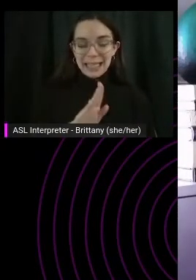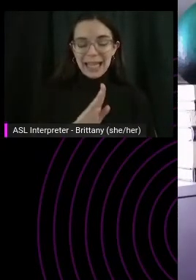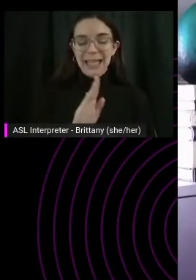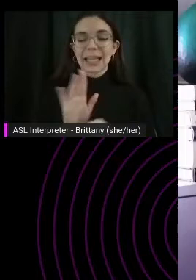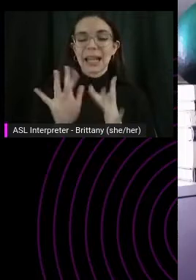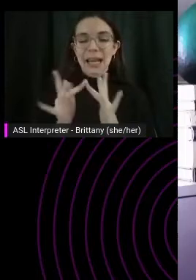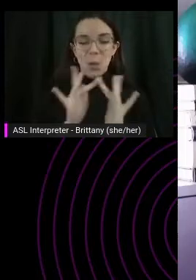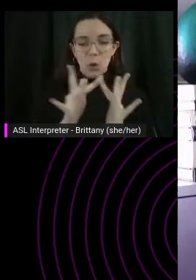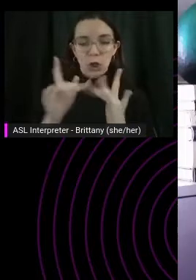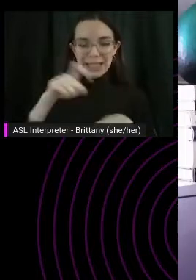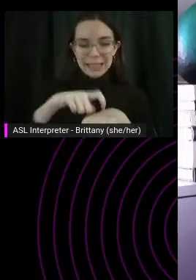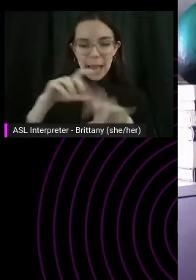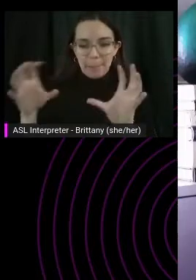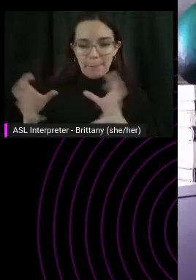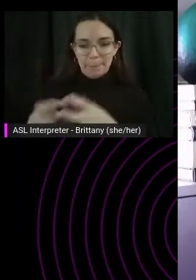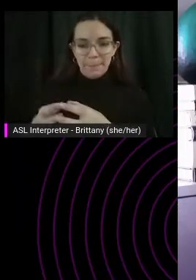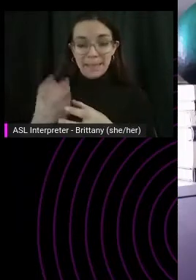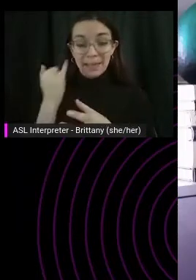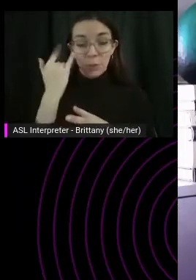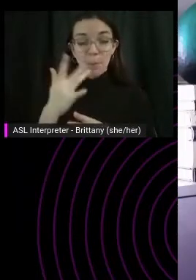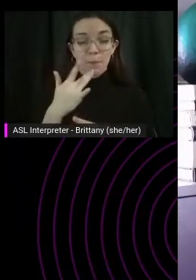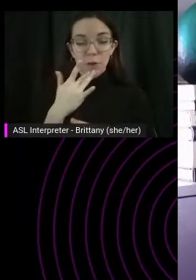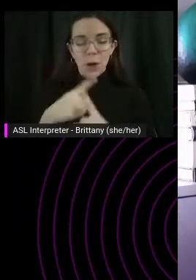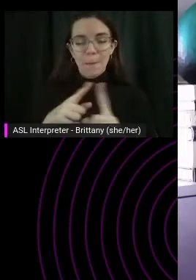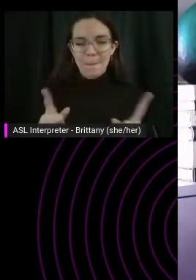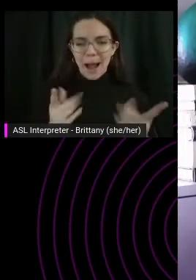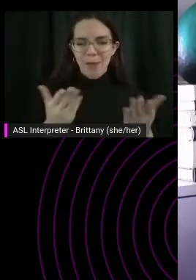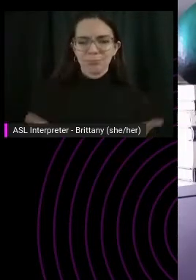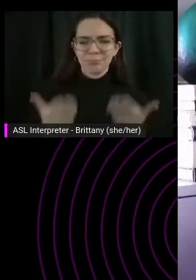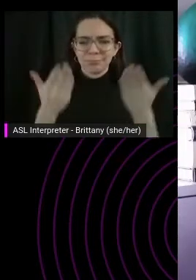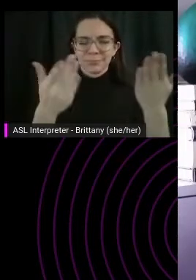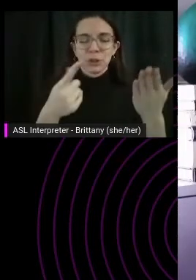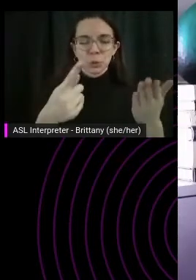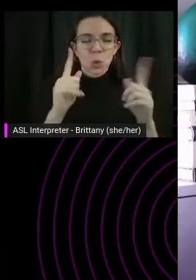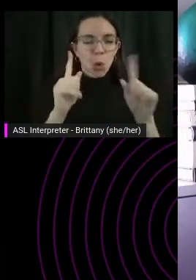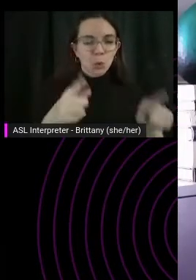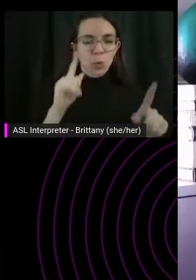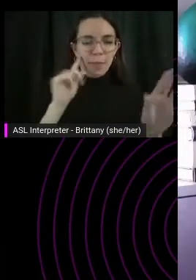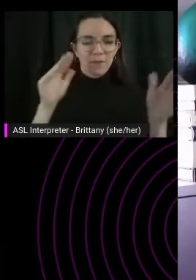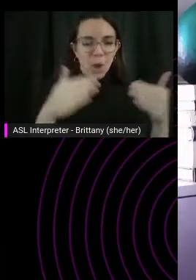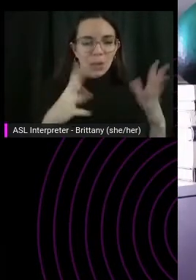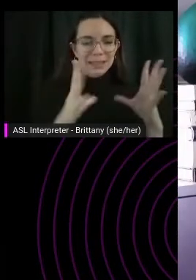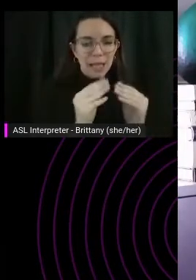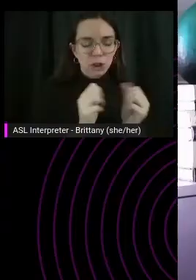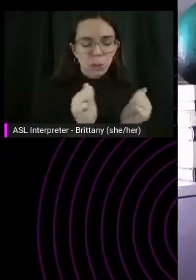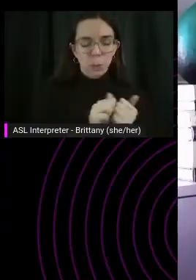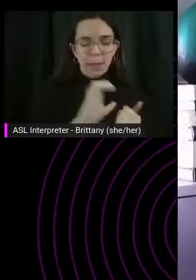although I highly recommend attending the focus session with Krisi. Over to you Sara and Bobby.